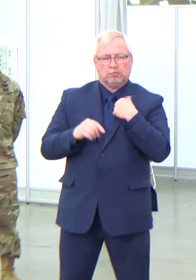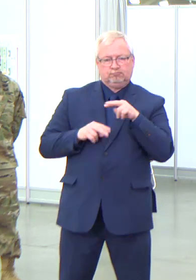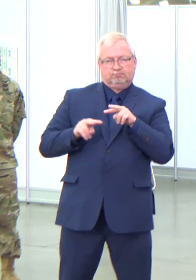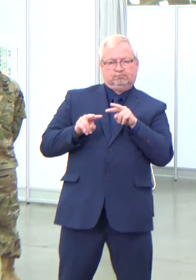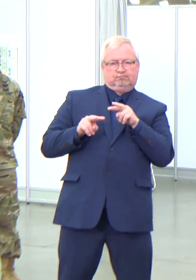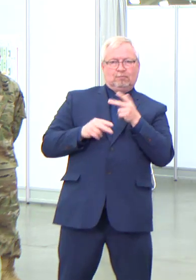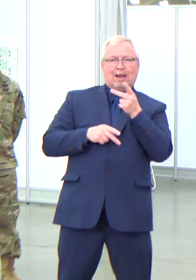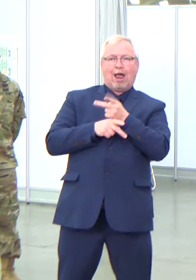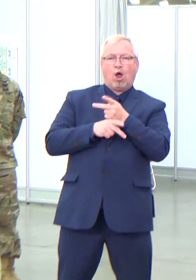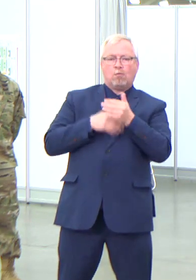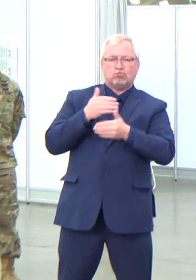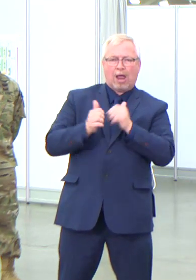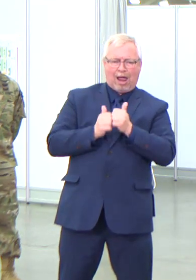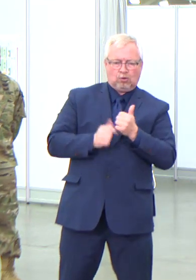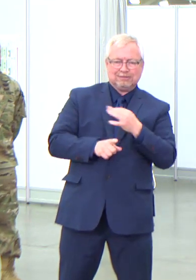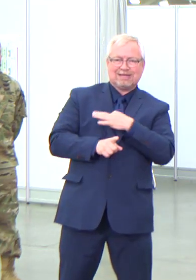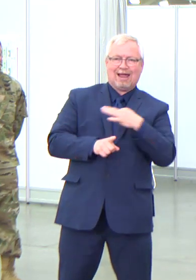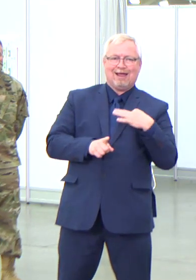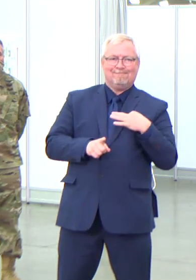patient care, and redefine care process to enable